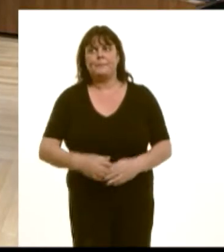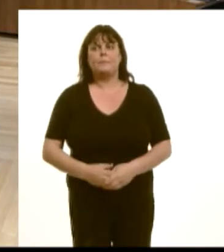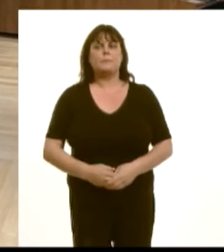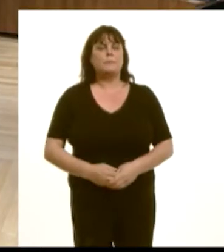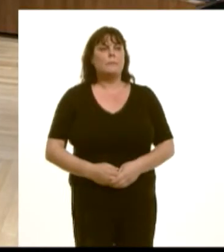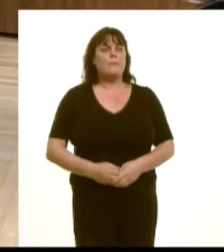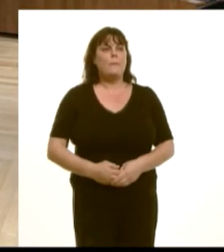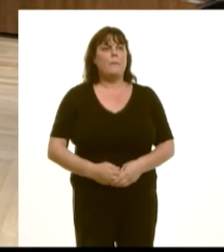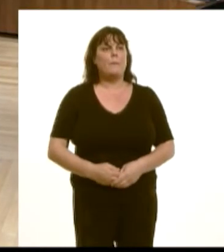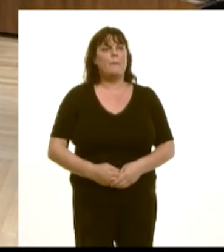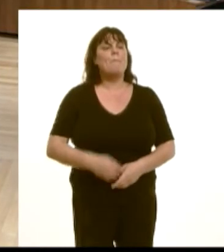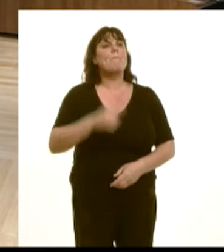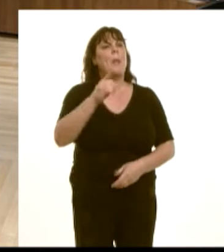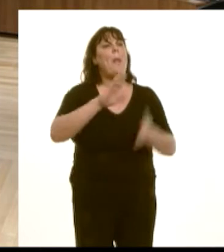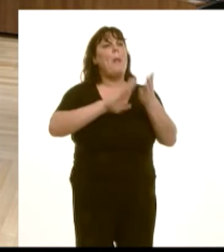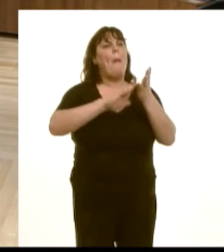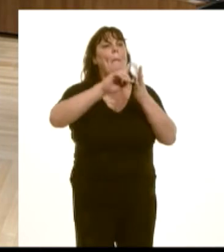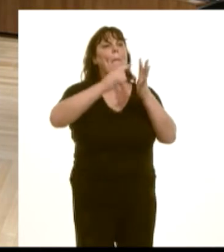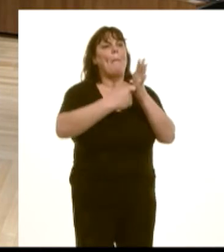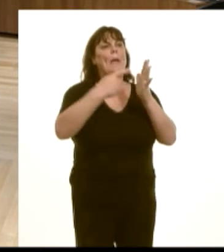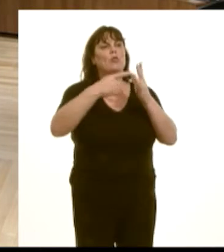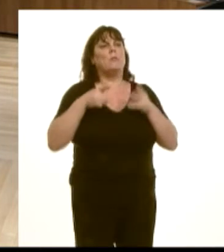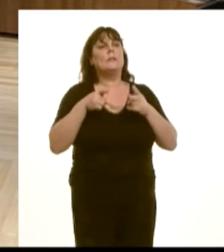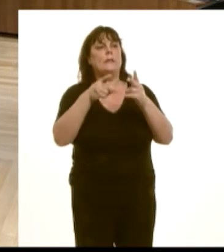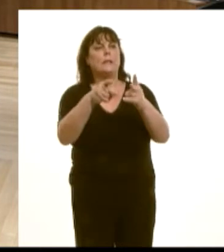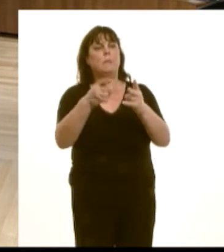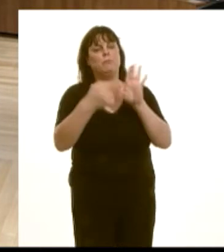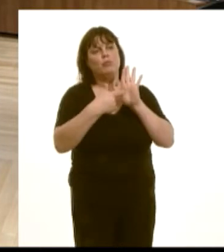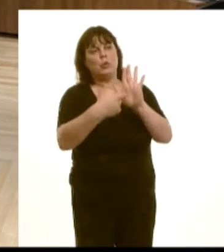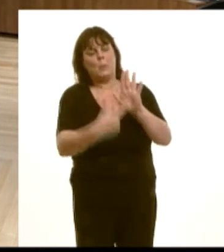system has clearly identified is the importance of transport projects to help with regeneration